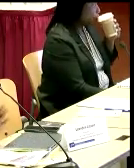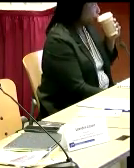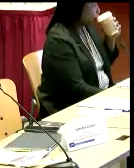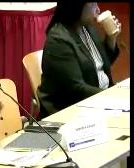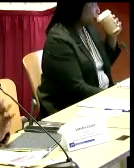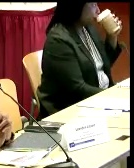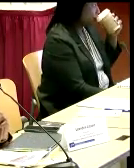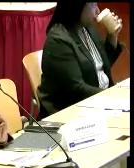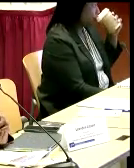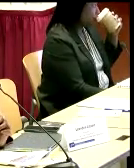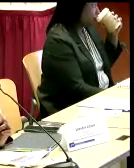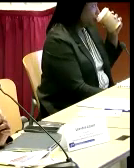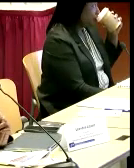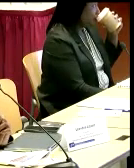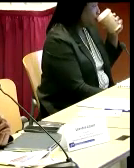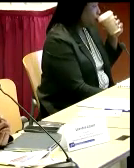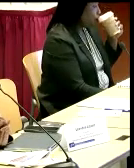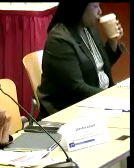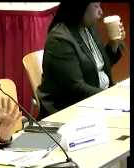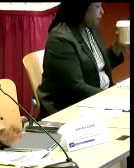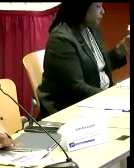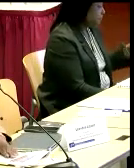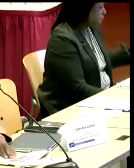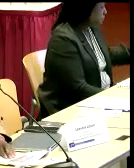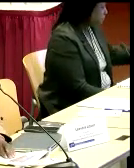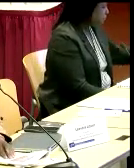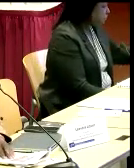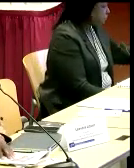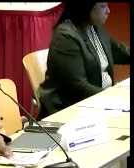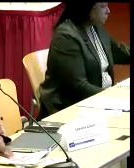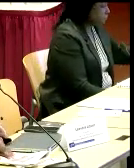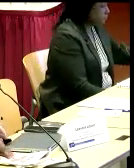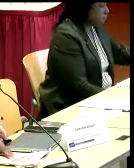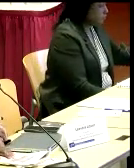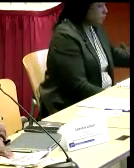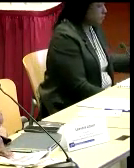The Office of Health Equity was launched in 2023,